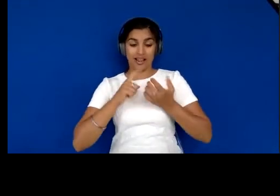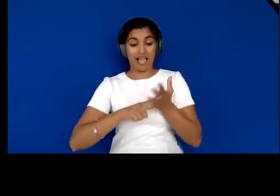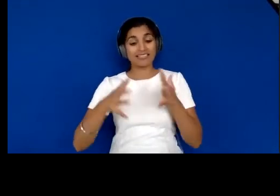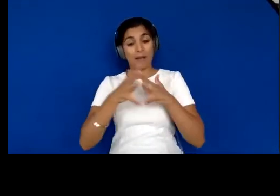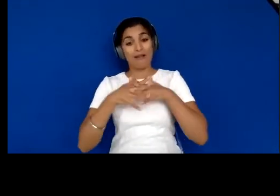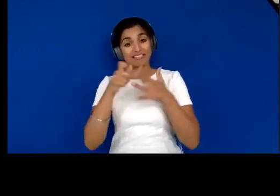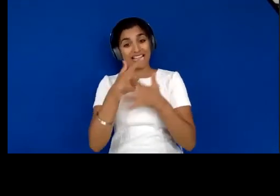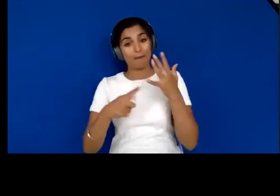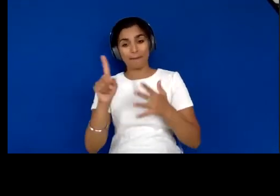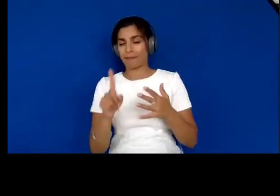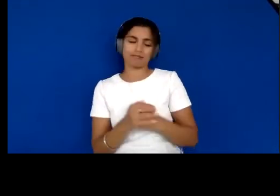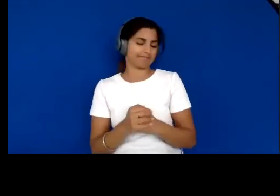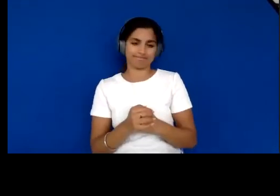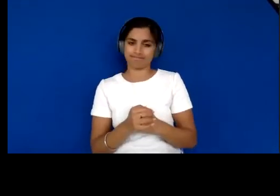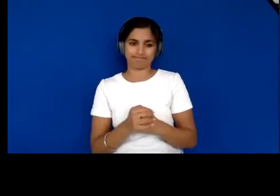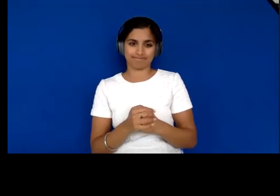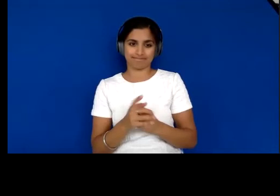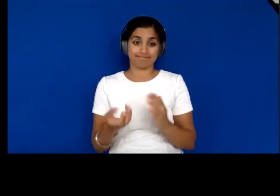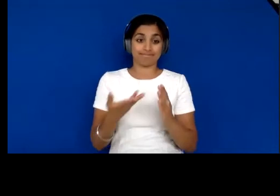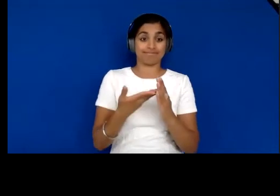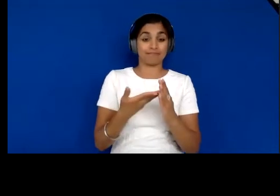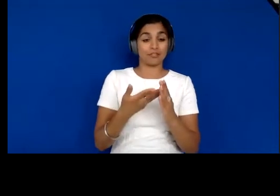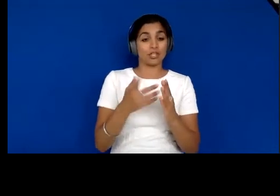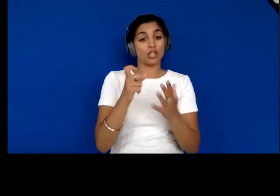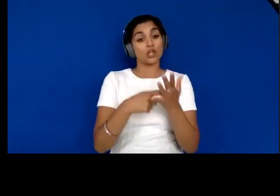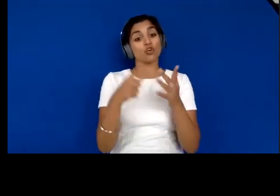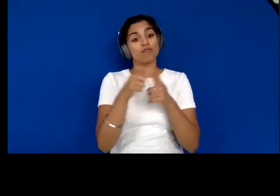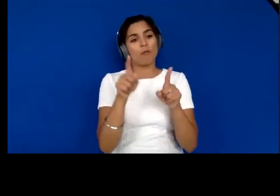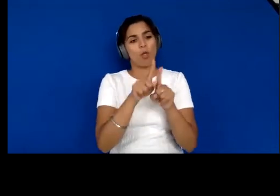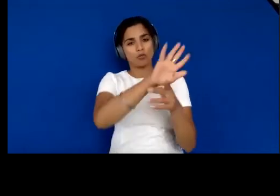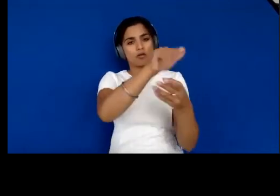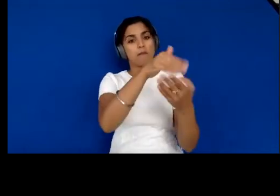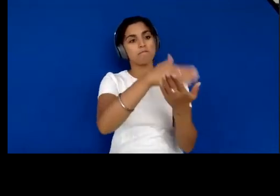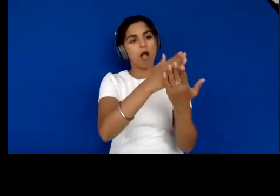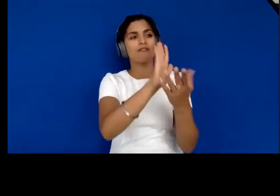additionally clip is part of foreign nomenclature preference preferentially